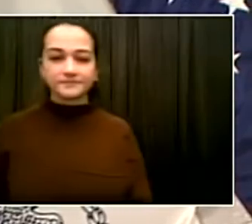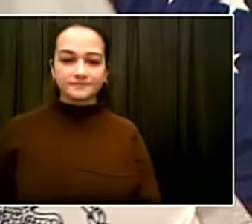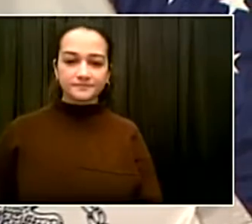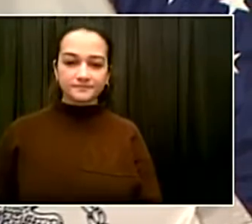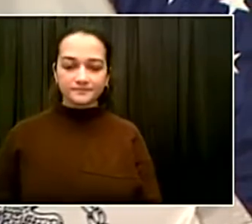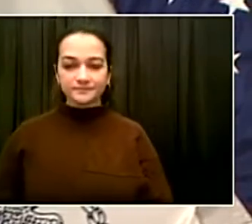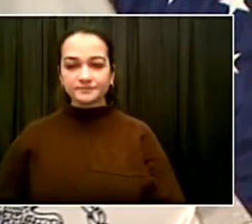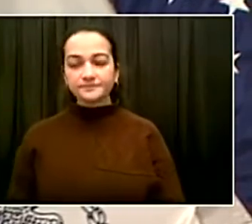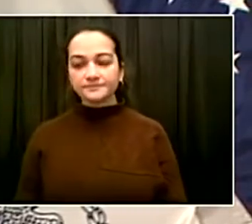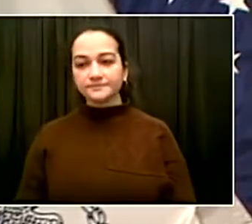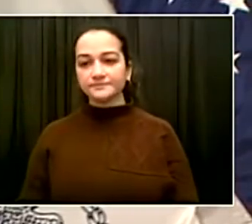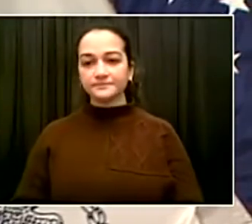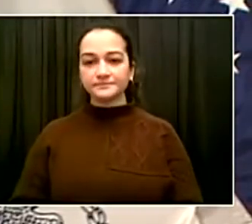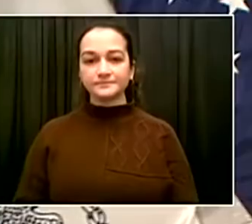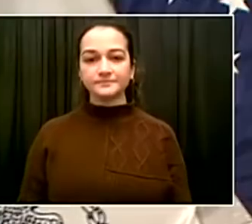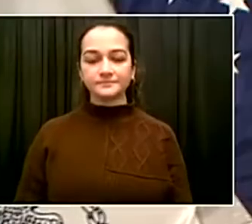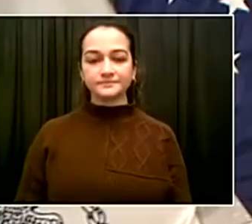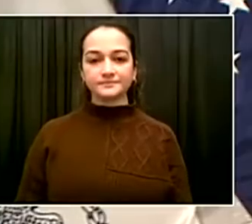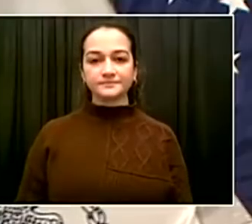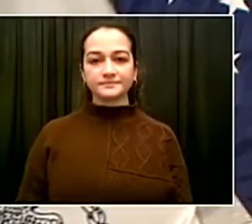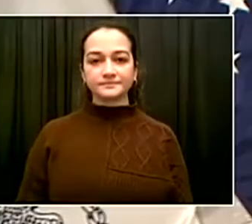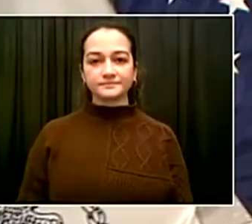WITH THAT, LET'S TURN TO COLLEAGUES IN THE MEDIA.